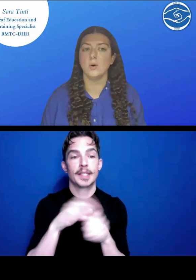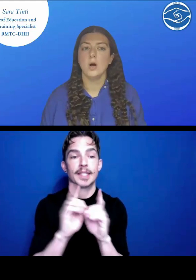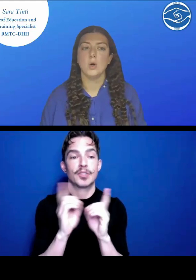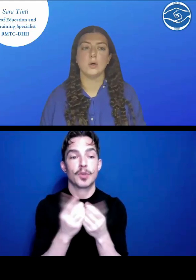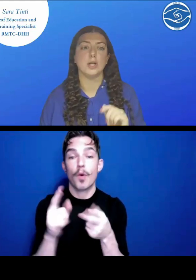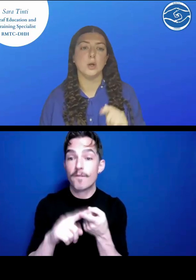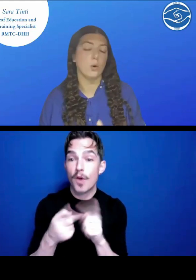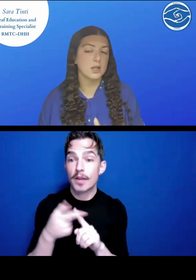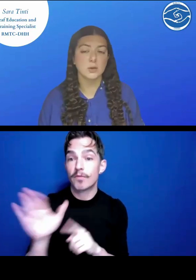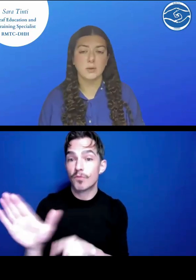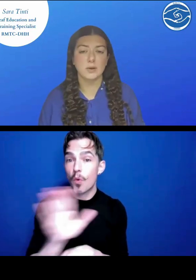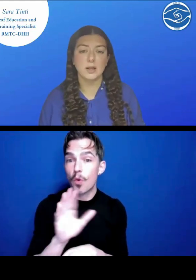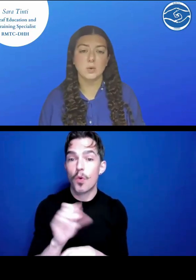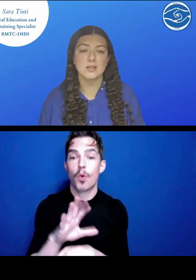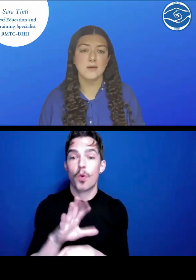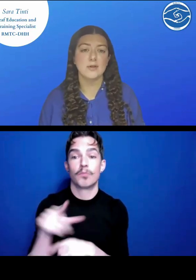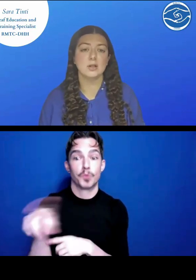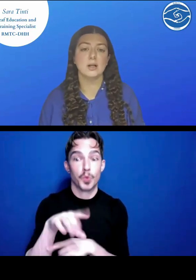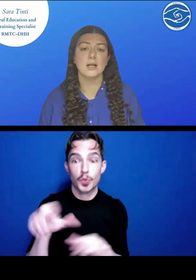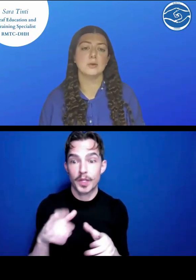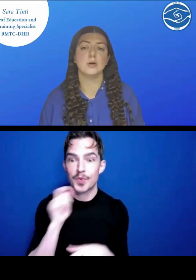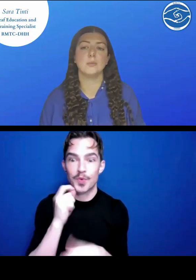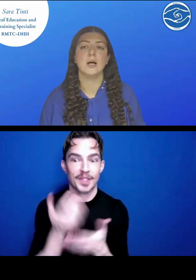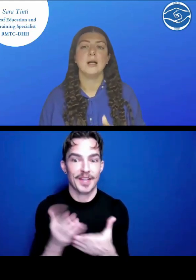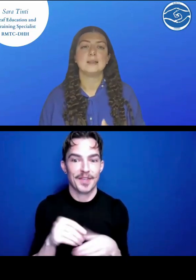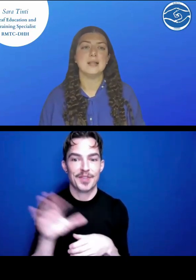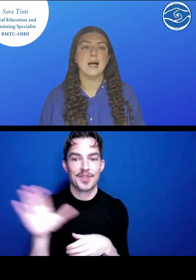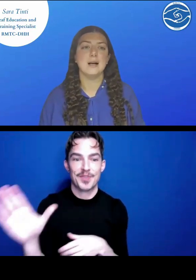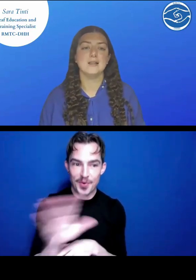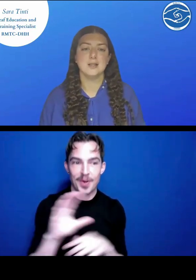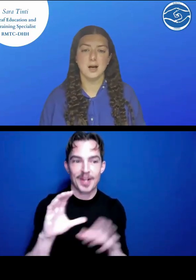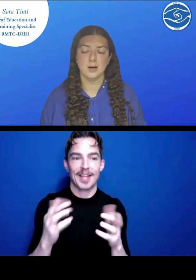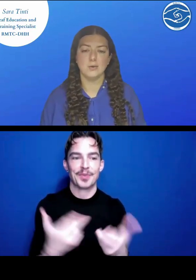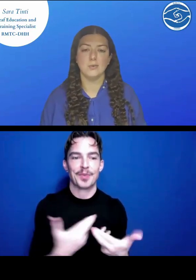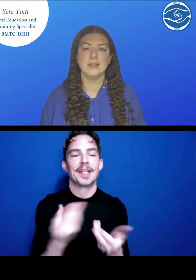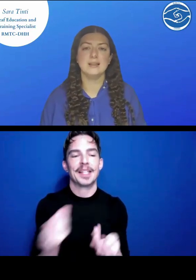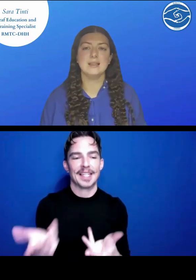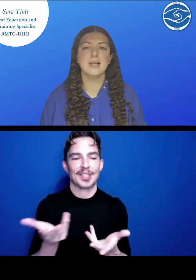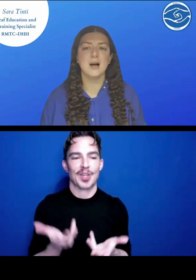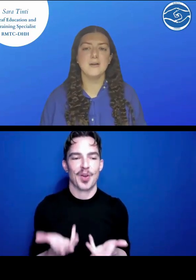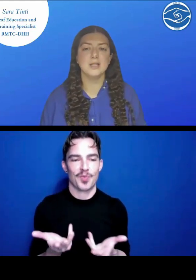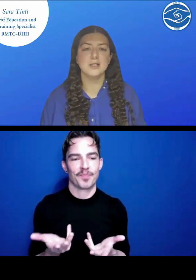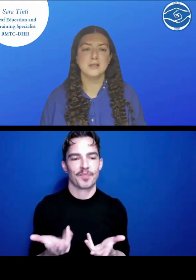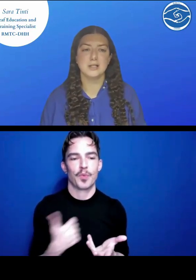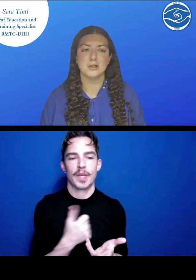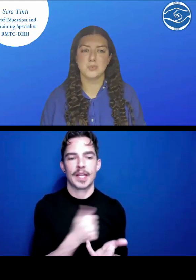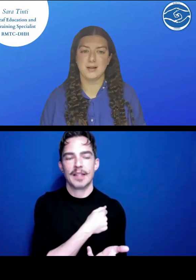know or you're doing really cool stuff in your classroom, let us know. We love to do teacher